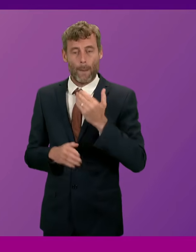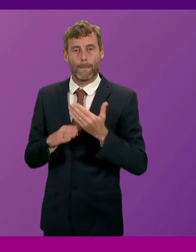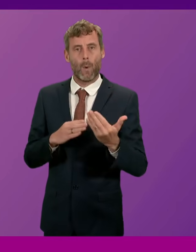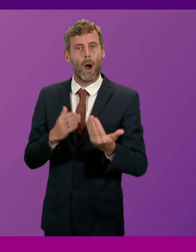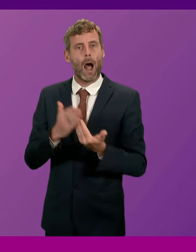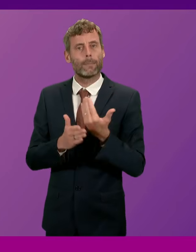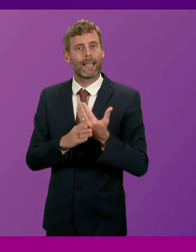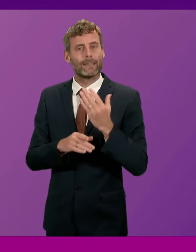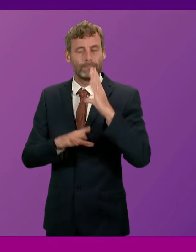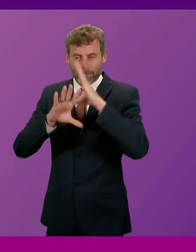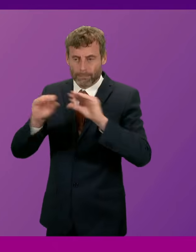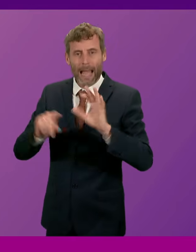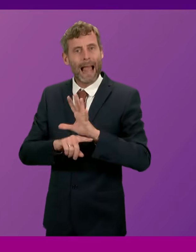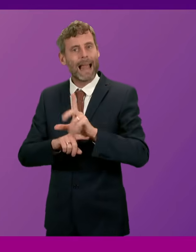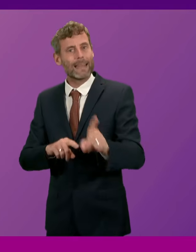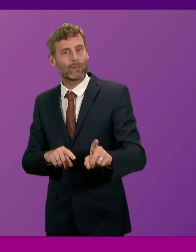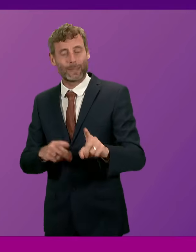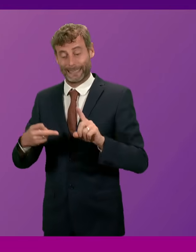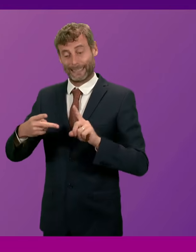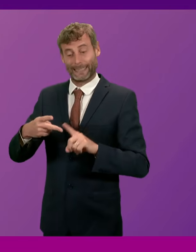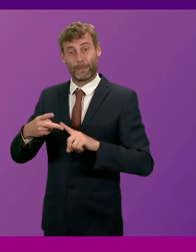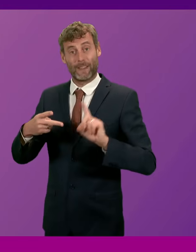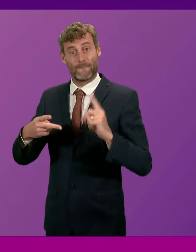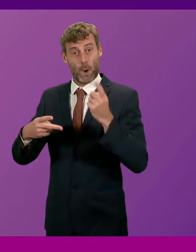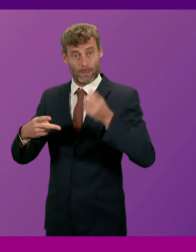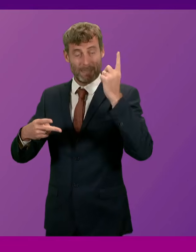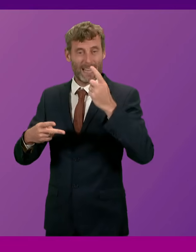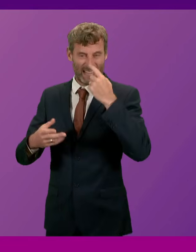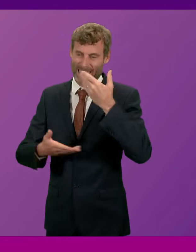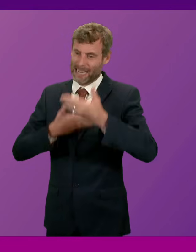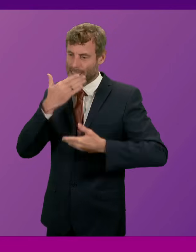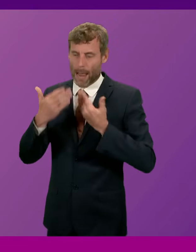and that the Deputy First Minister will be able to update Parliament accordingly on the steps that we